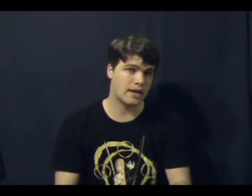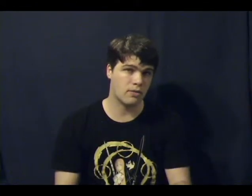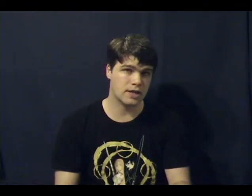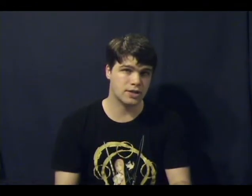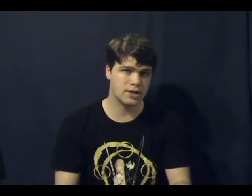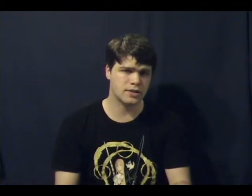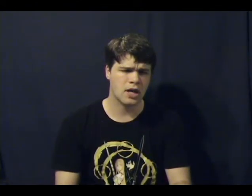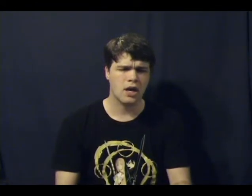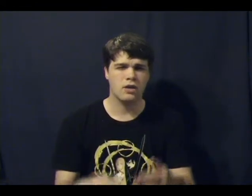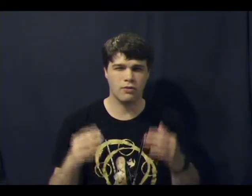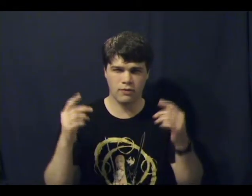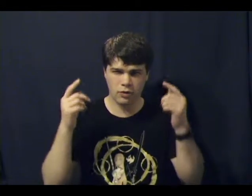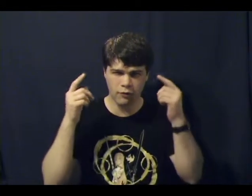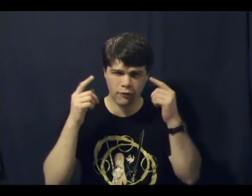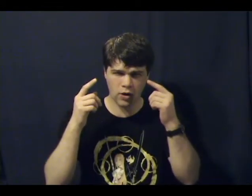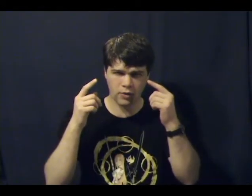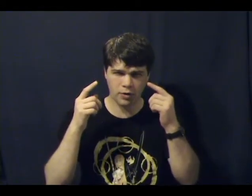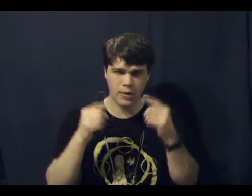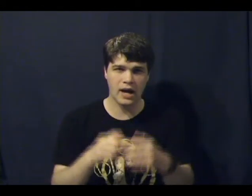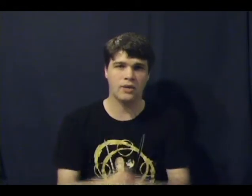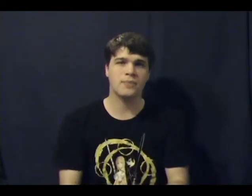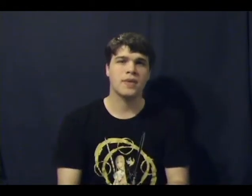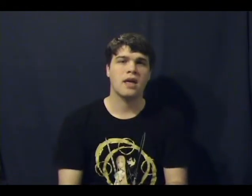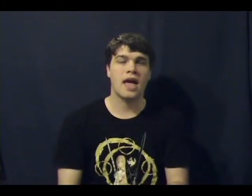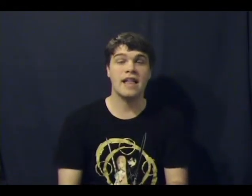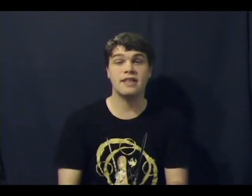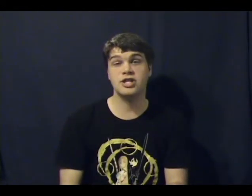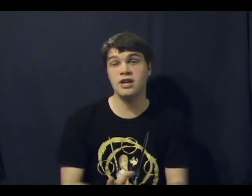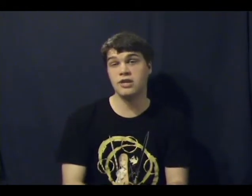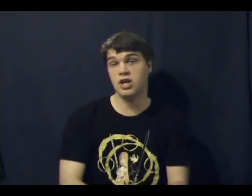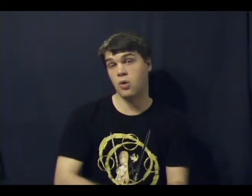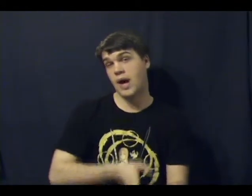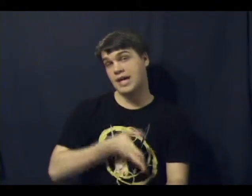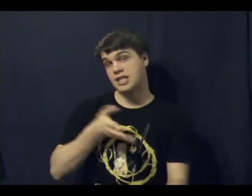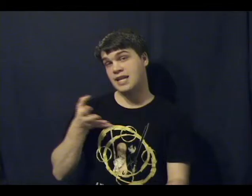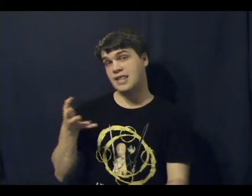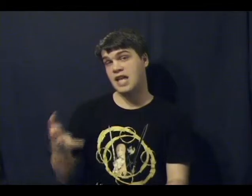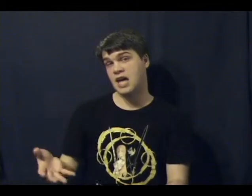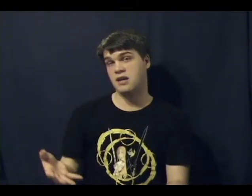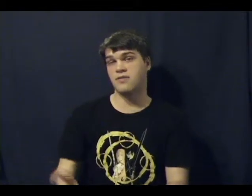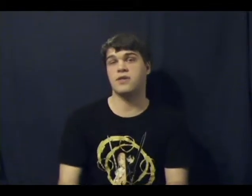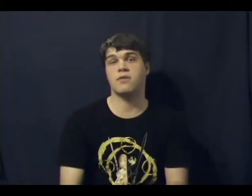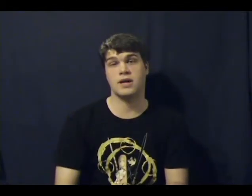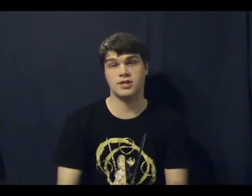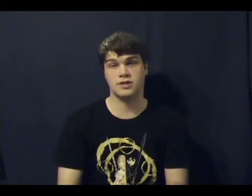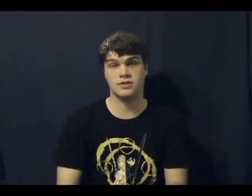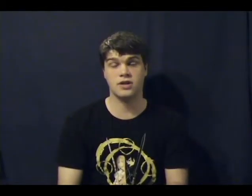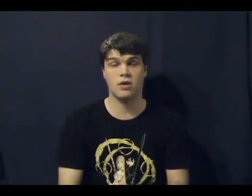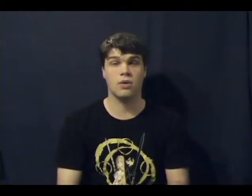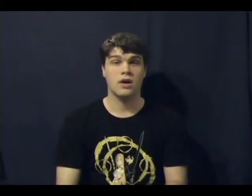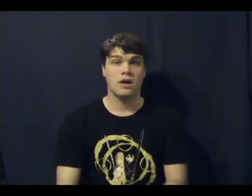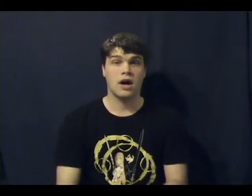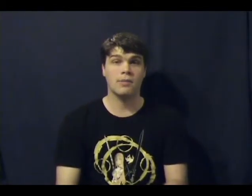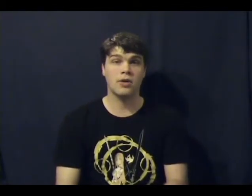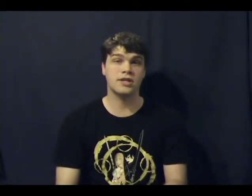when questions you furrow your brow. And they generally go actually at the end of the question. So I'm going to